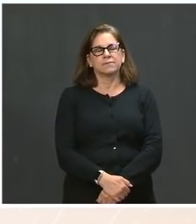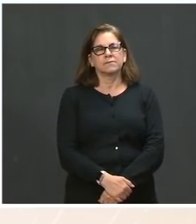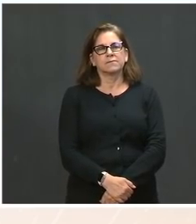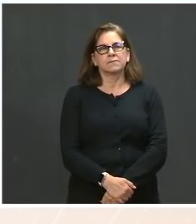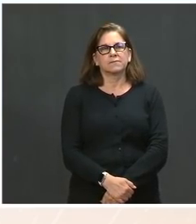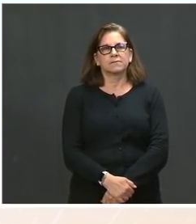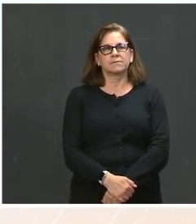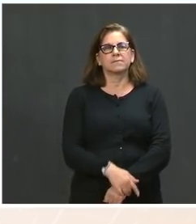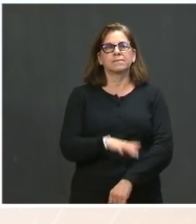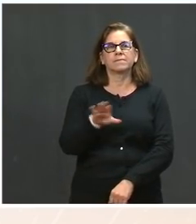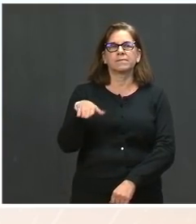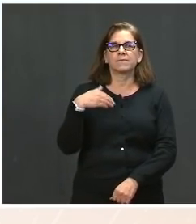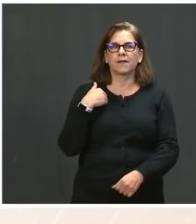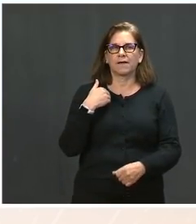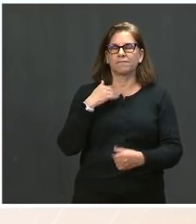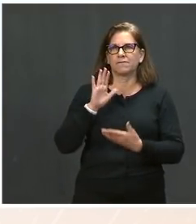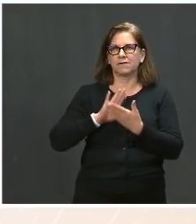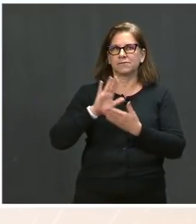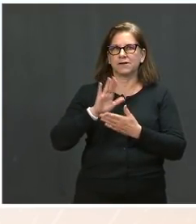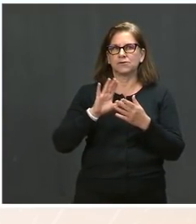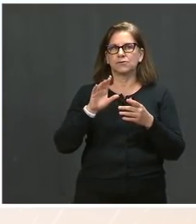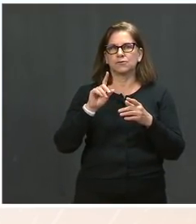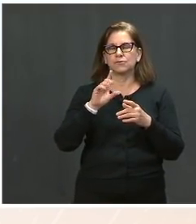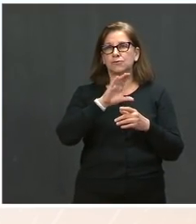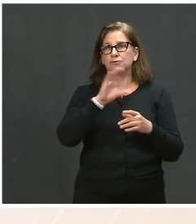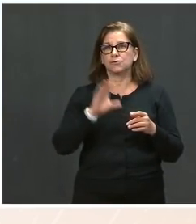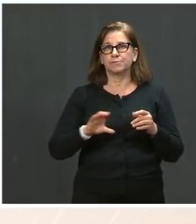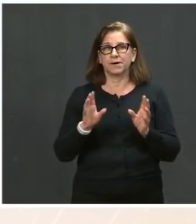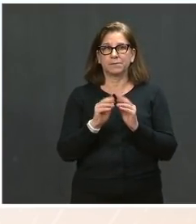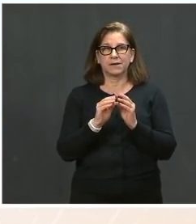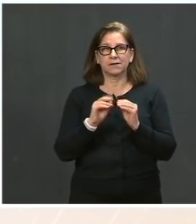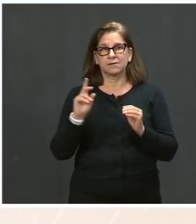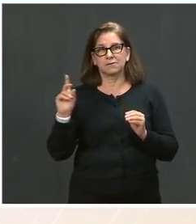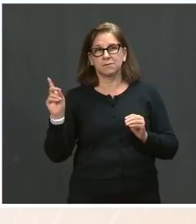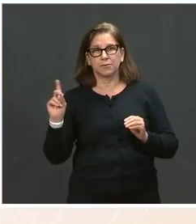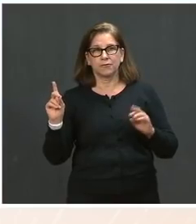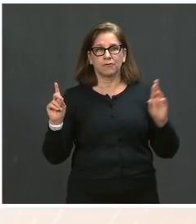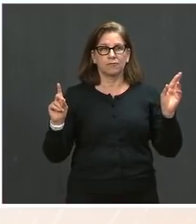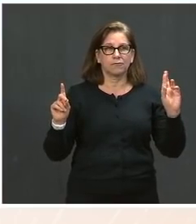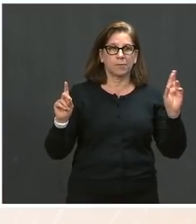ongoing with Republicans and Democrats on infrastructure. Should we anticipate a Gun Control Cabinet